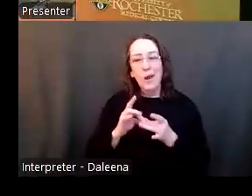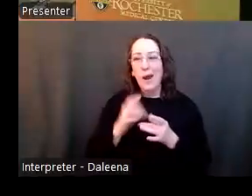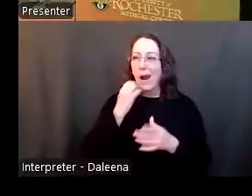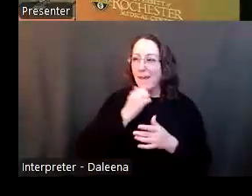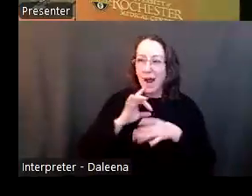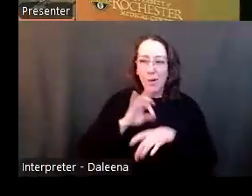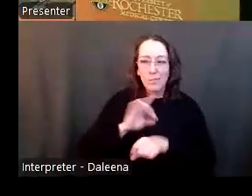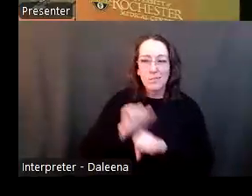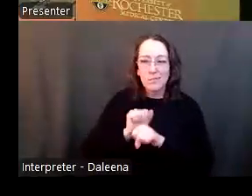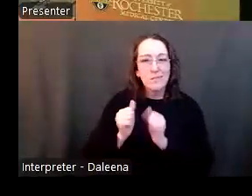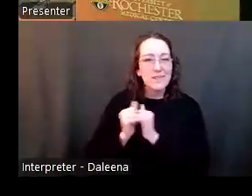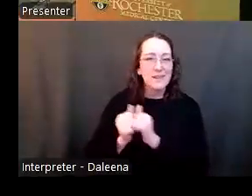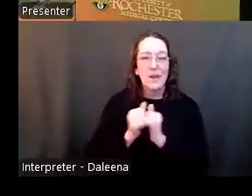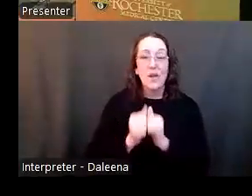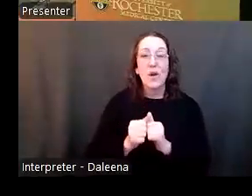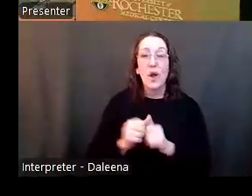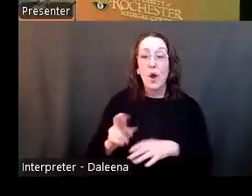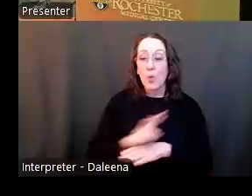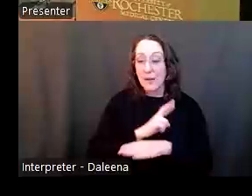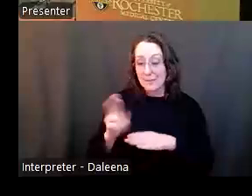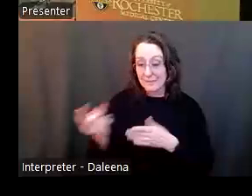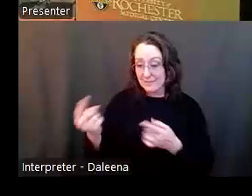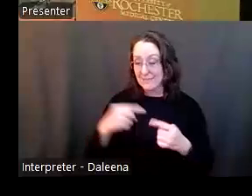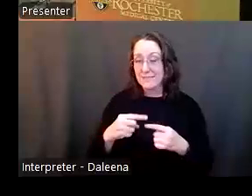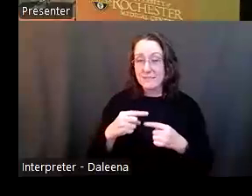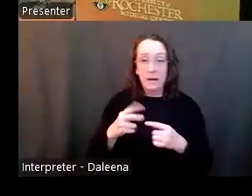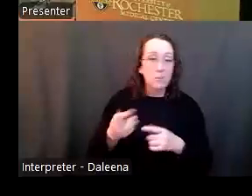and then we have the residents that are coming in and just popping in for a couple weeks here and